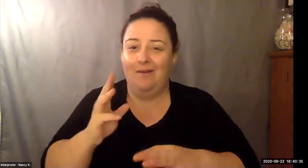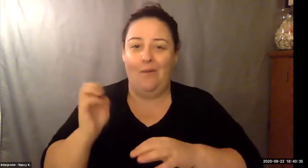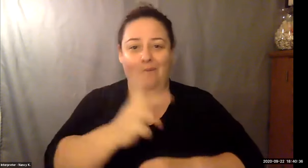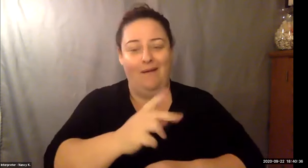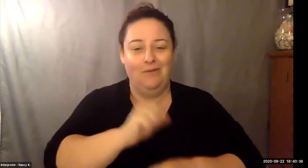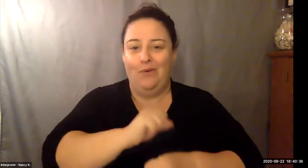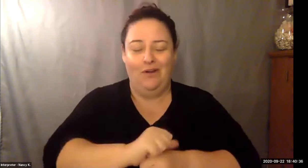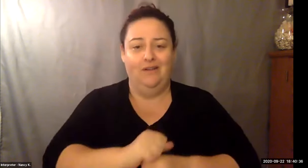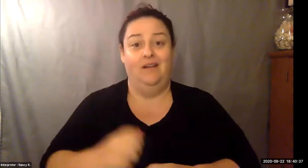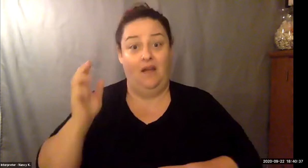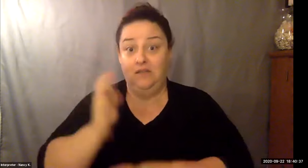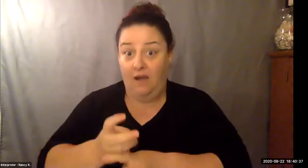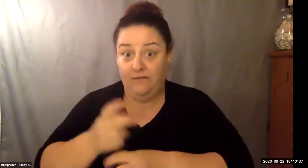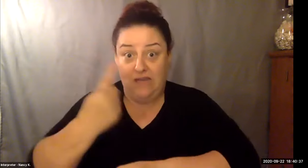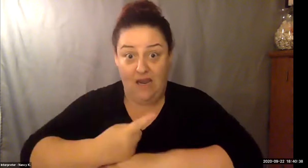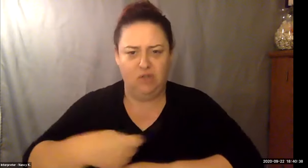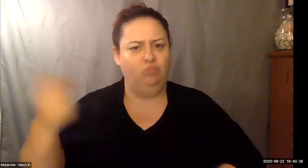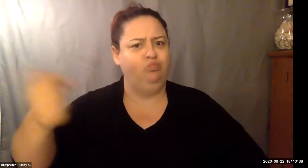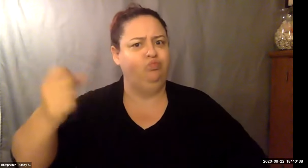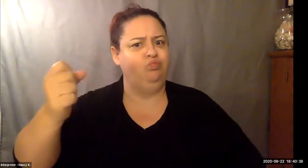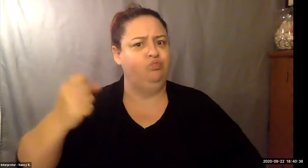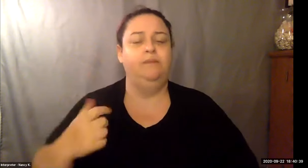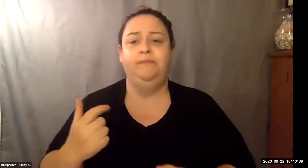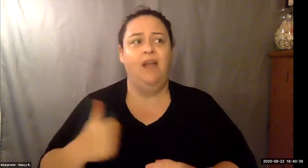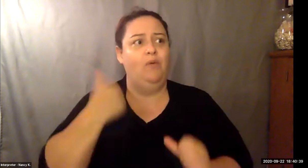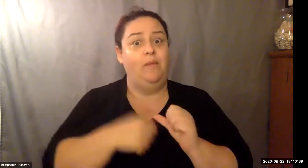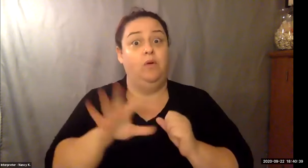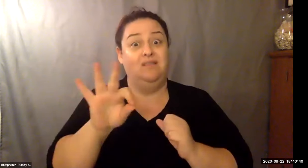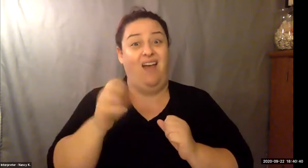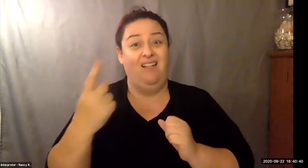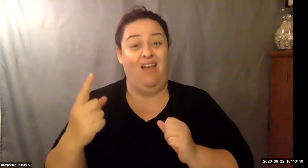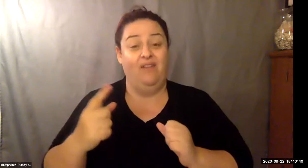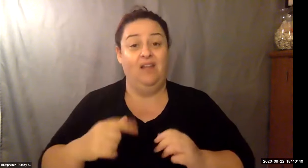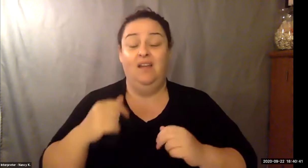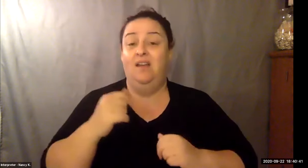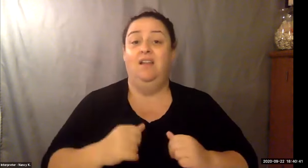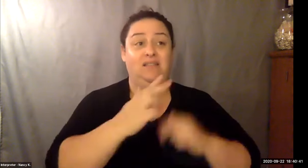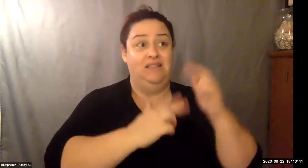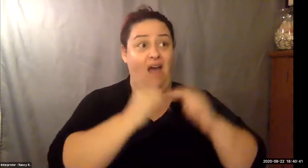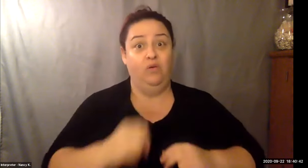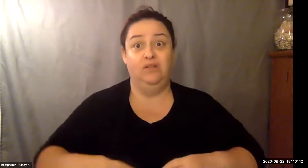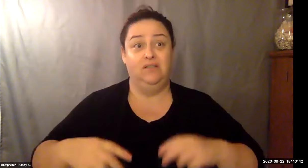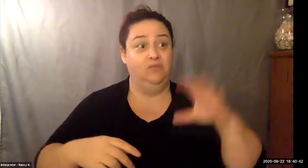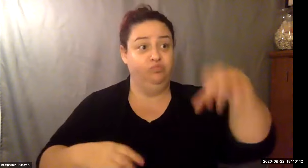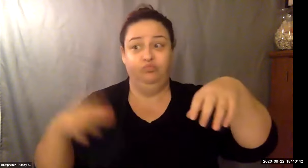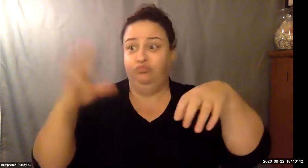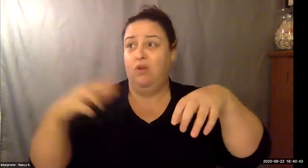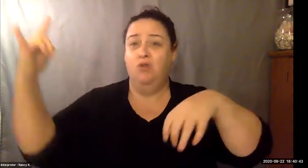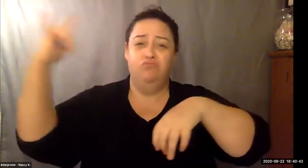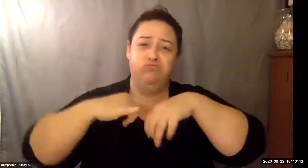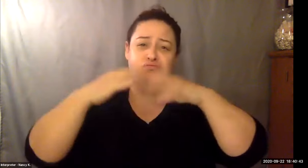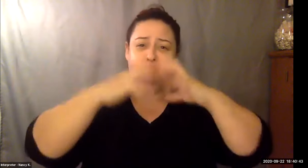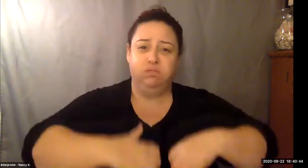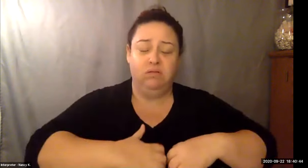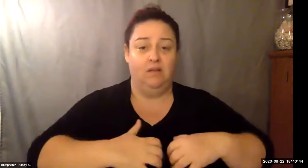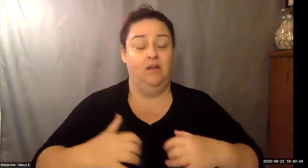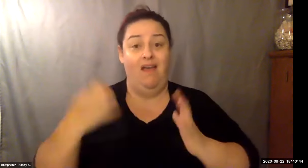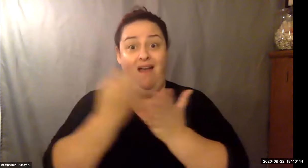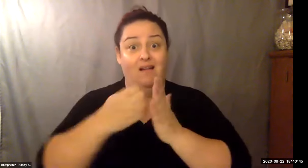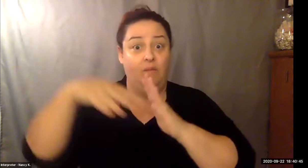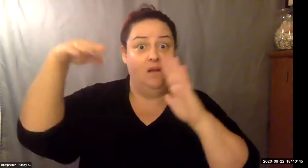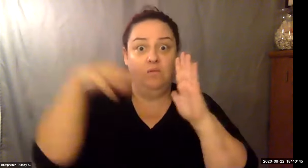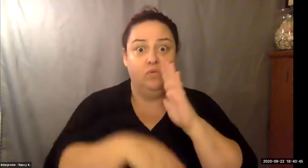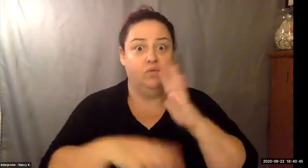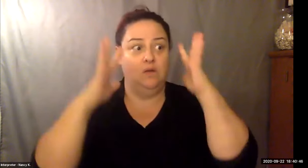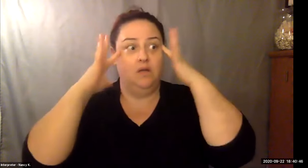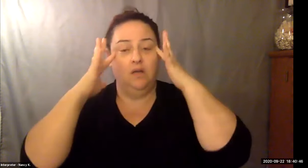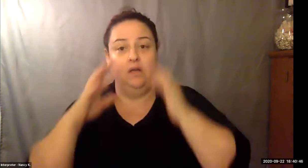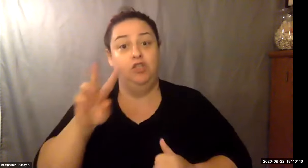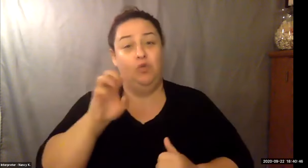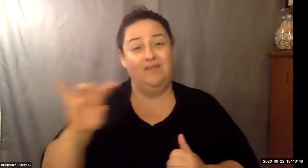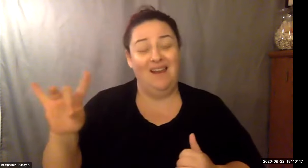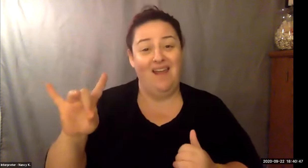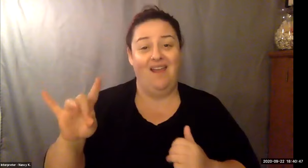Keith Wolling: When somebody meets you and you hand them a business card you already set the tone with that person that this first guy or gal has something to talk about. And they want to learn more about you, gratitude.